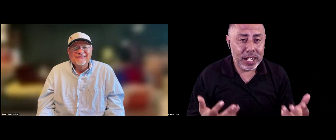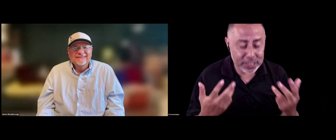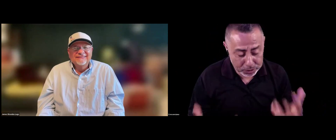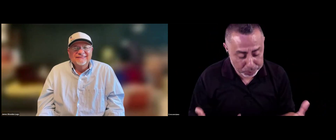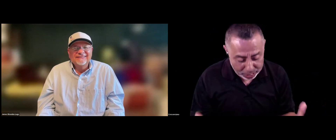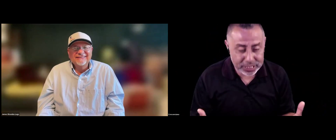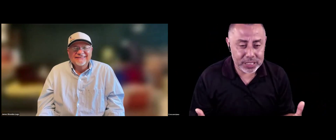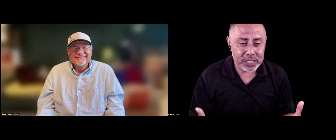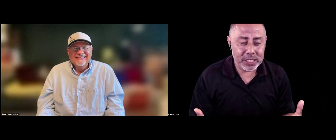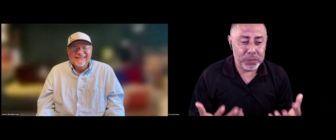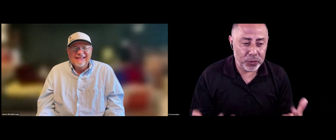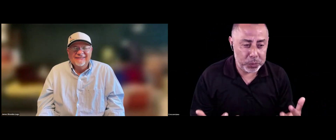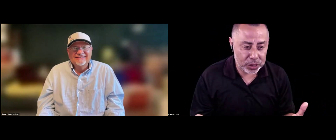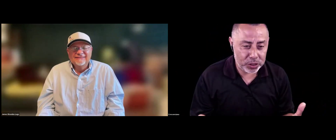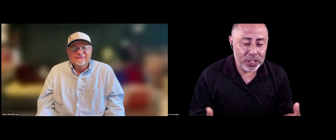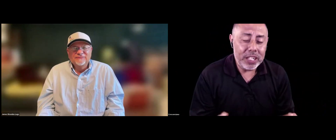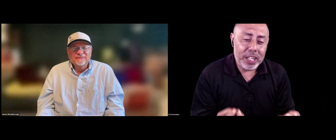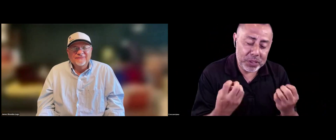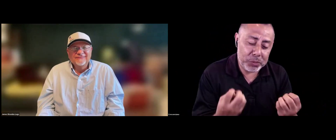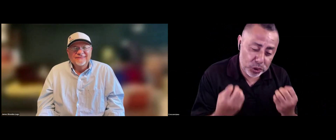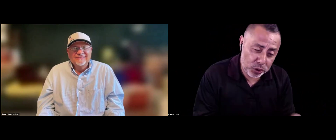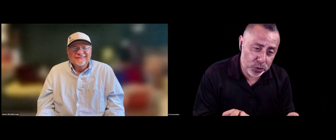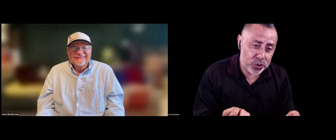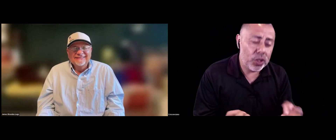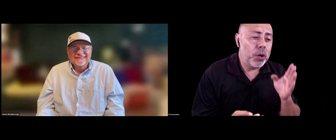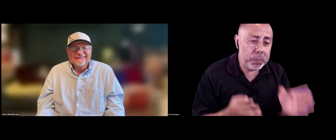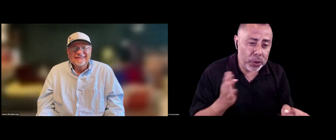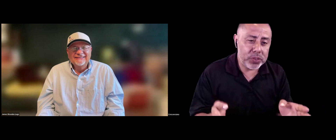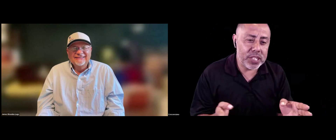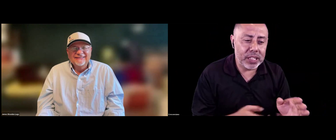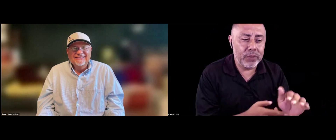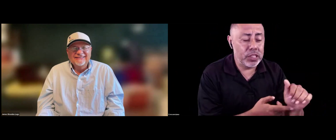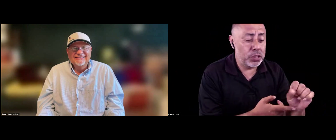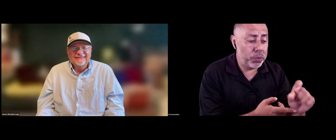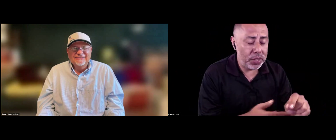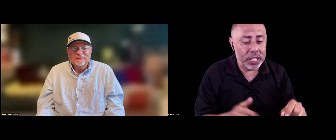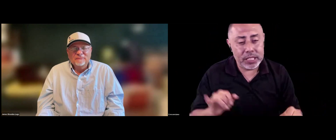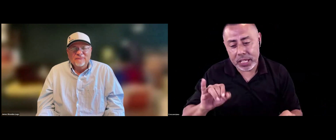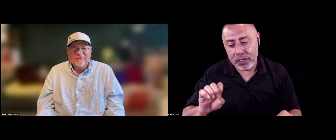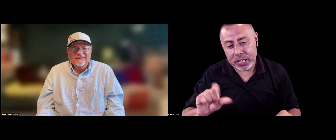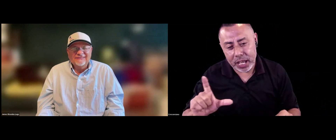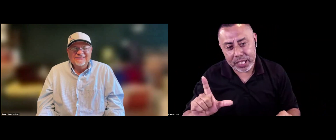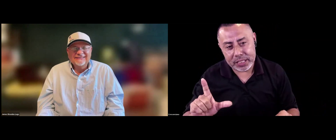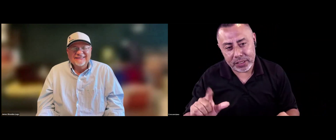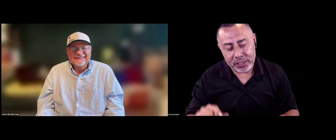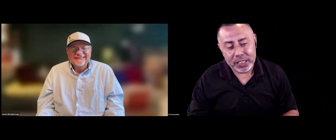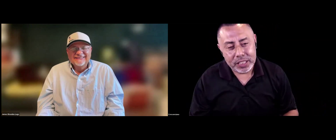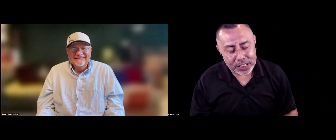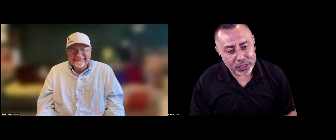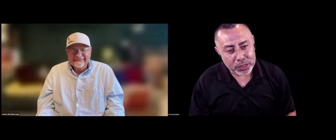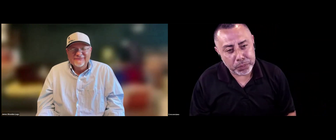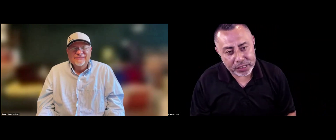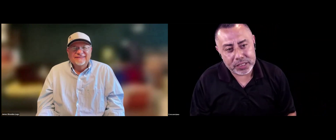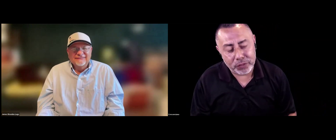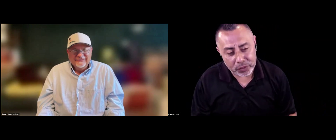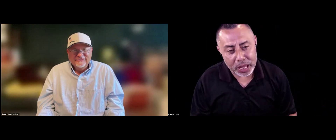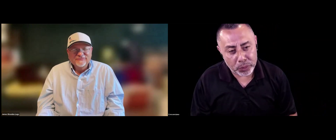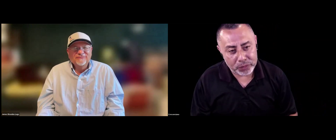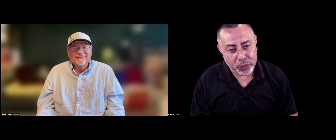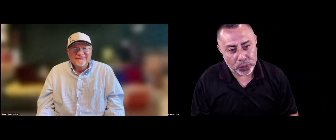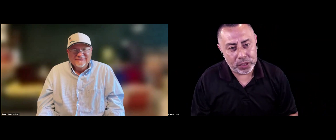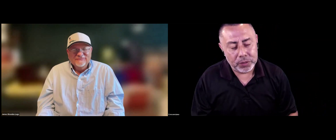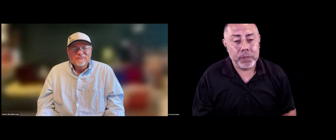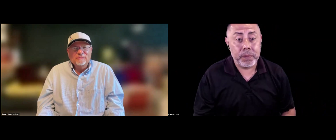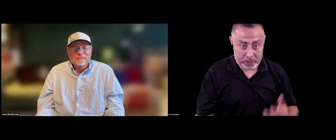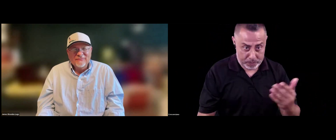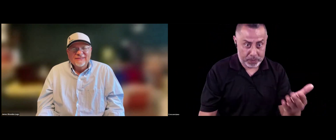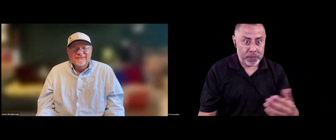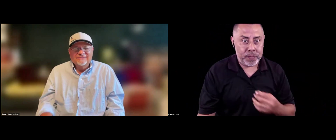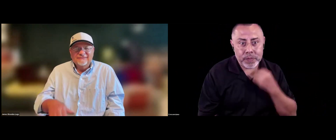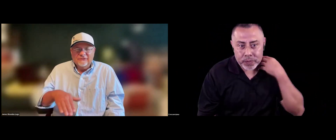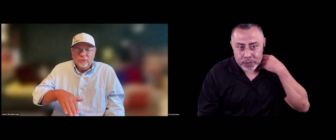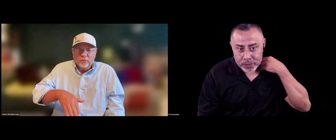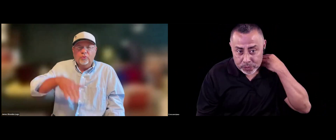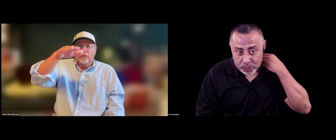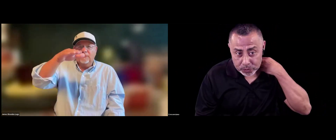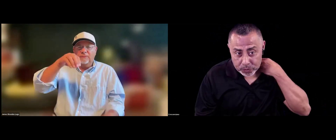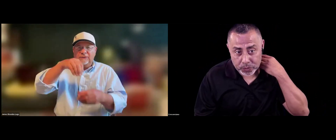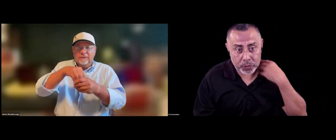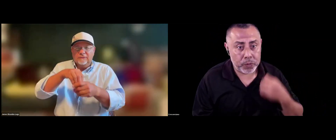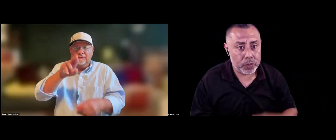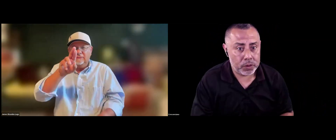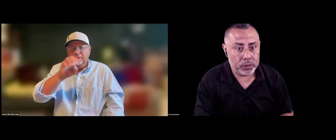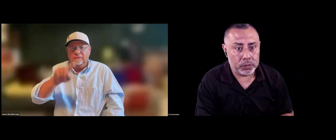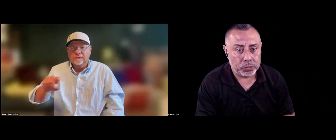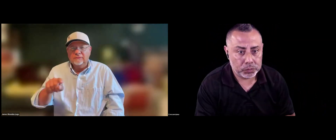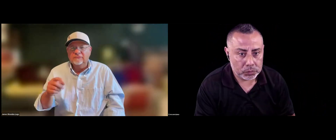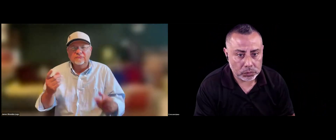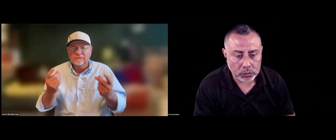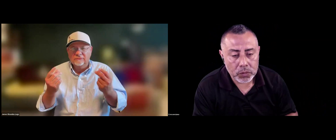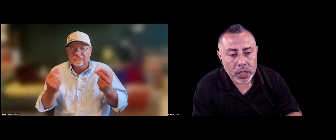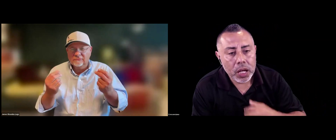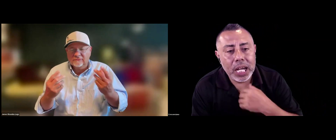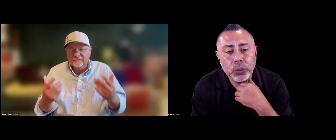And be able to use. Both sign languages, both ASL and ISL. And I started practicing from that point forward.